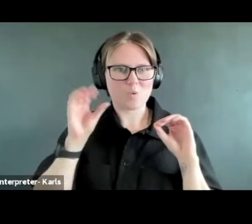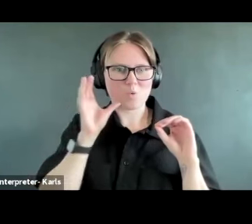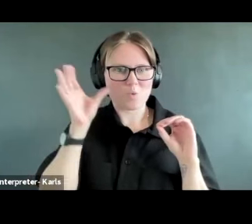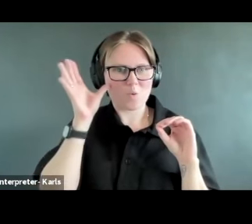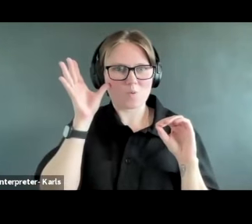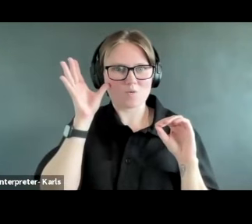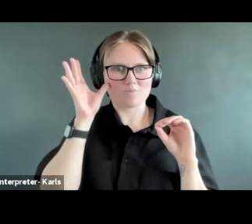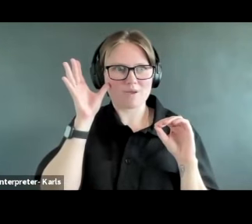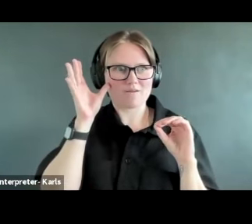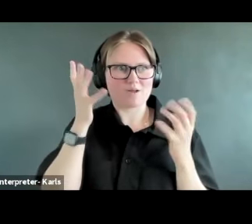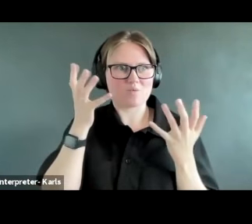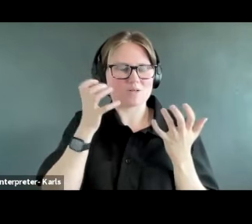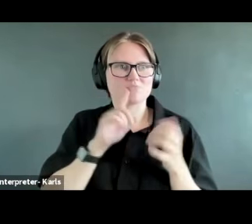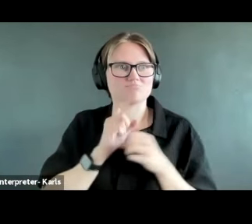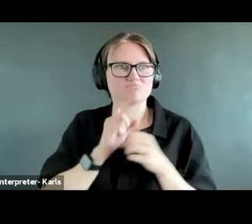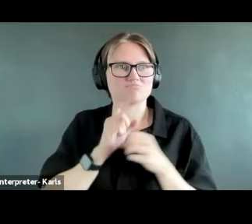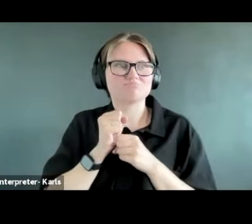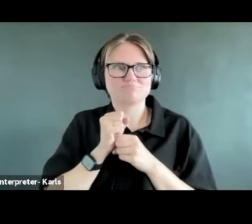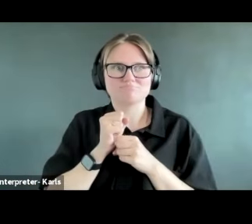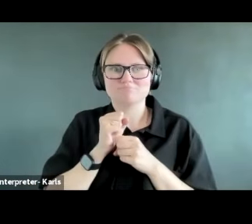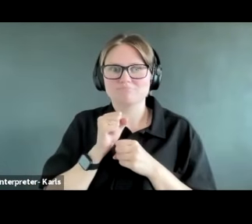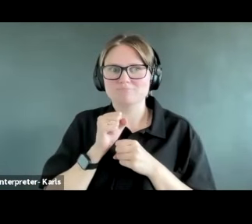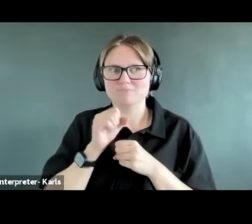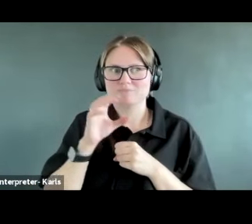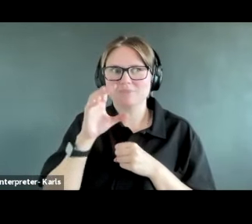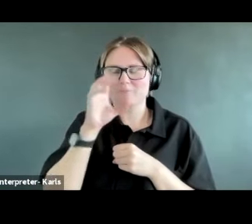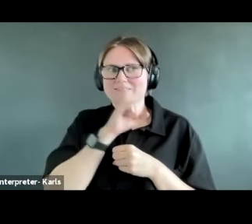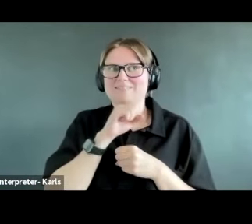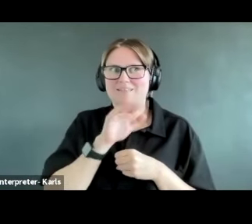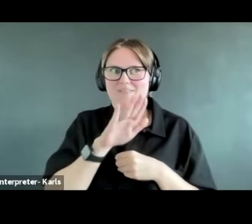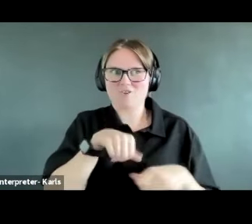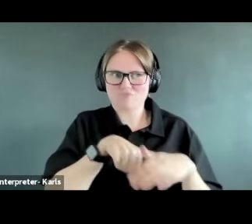of their child and so after completing a health